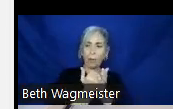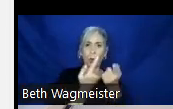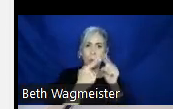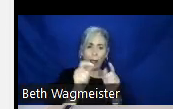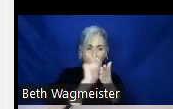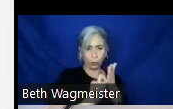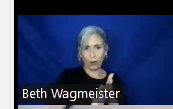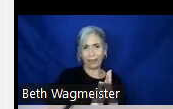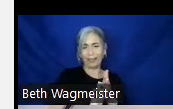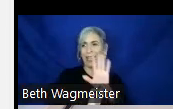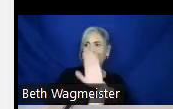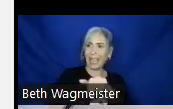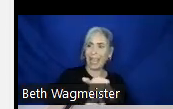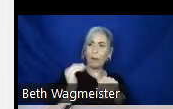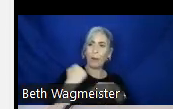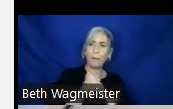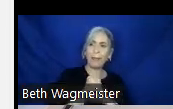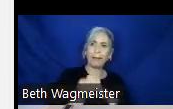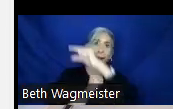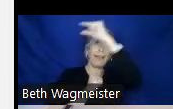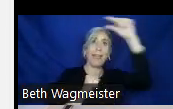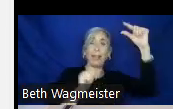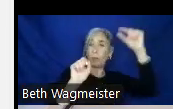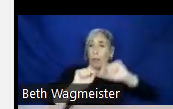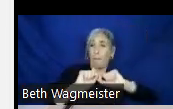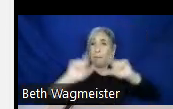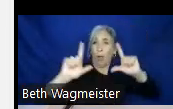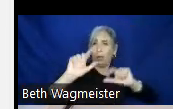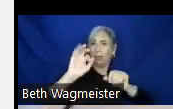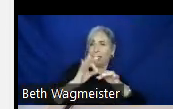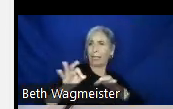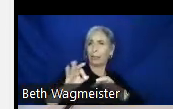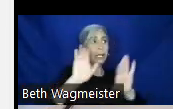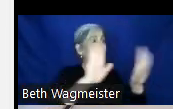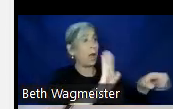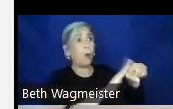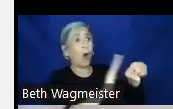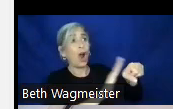soon as you go, hey, I will make a heading with bold text, you can shout out a warning and say